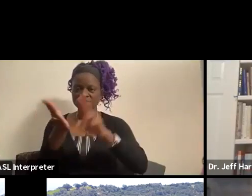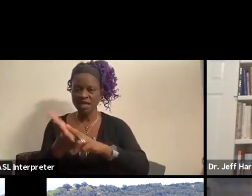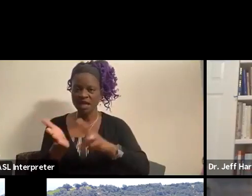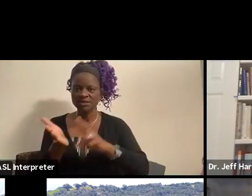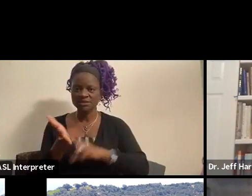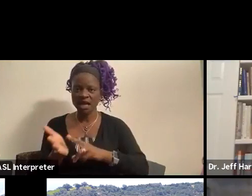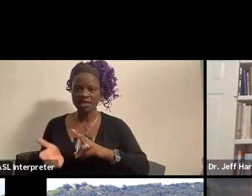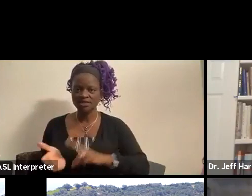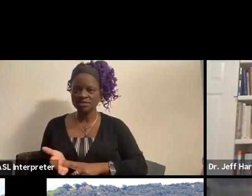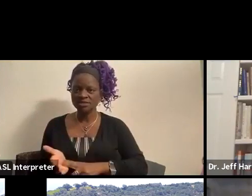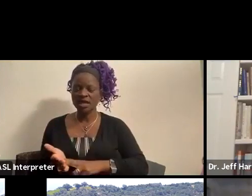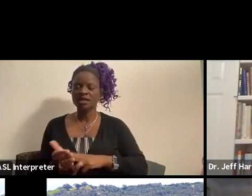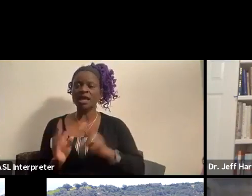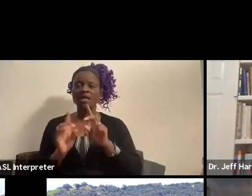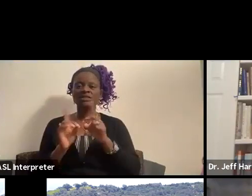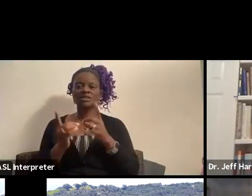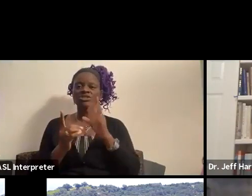and districts will have access to those dollars.